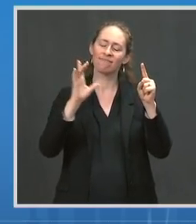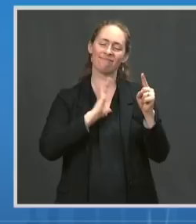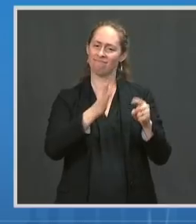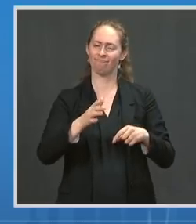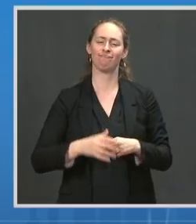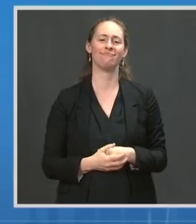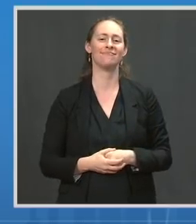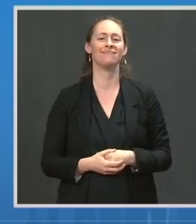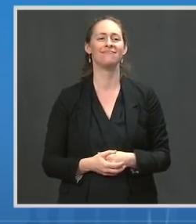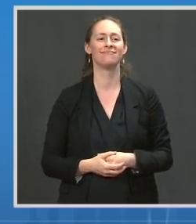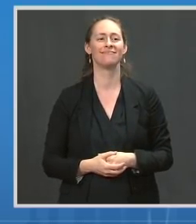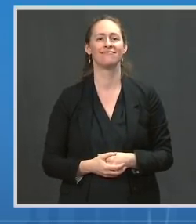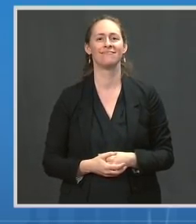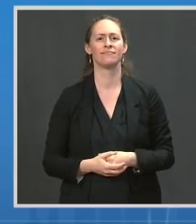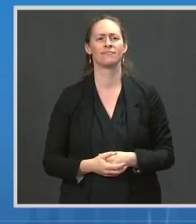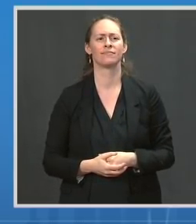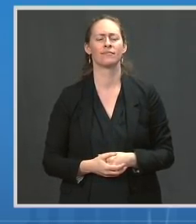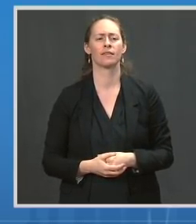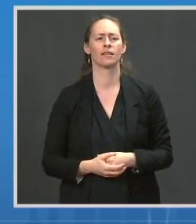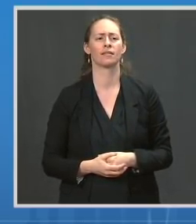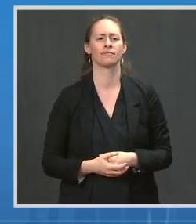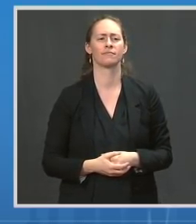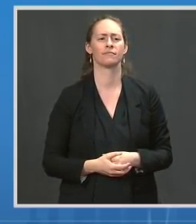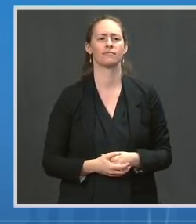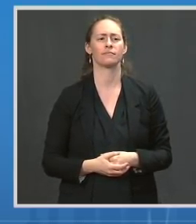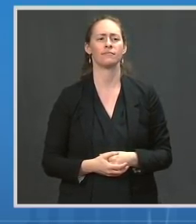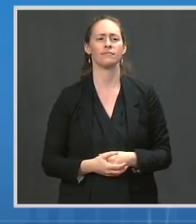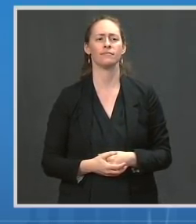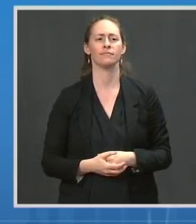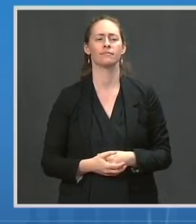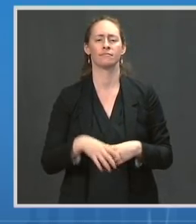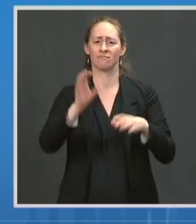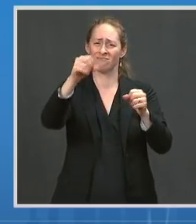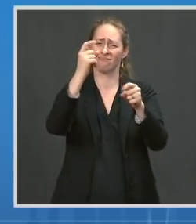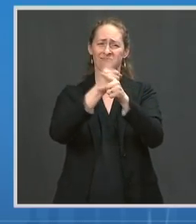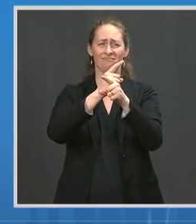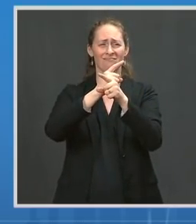of having the top clinical leaders in the country talking directly to you and to the public.